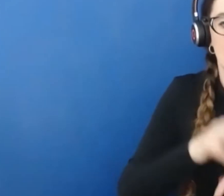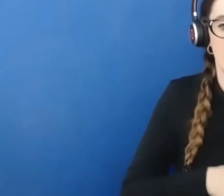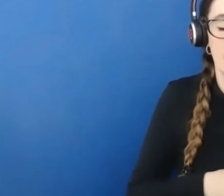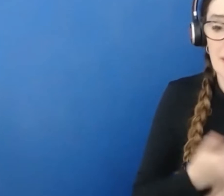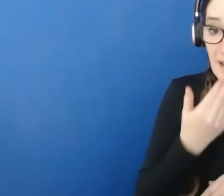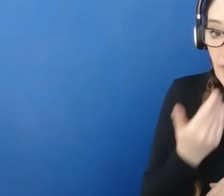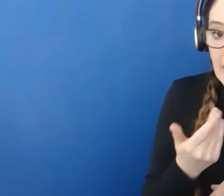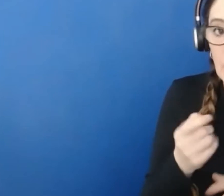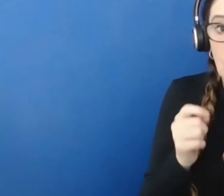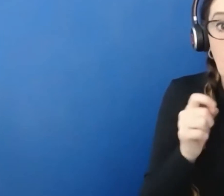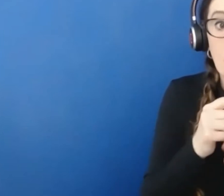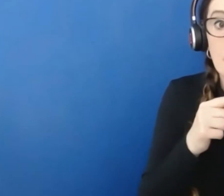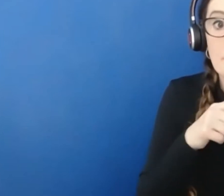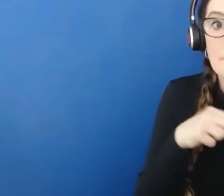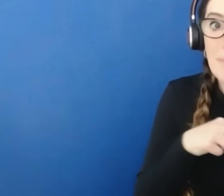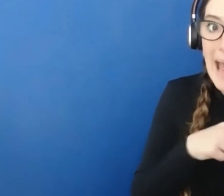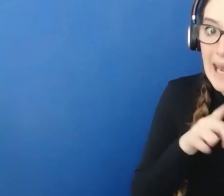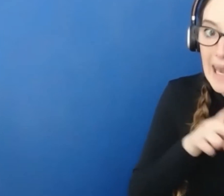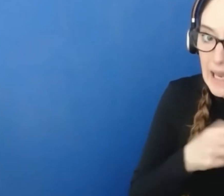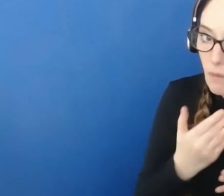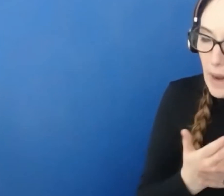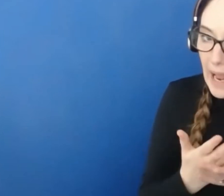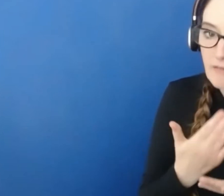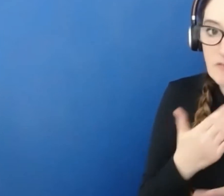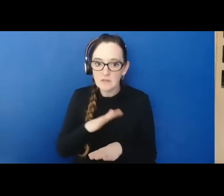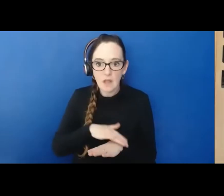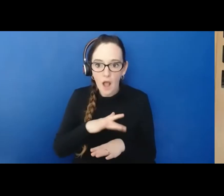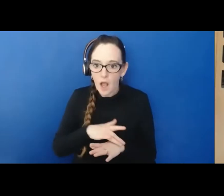we've got time to unpack so many of the things that you've talked about there.